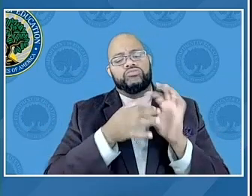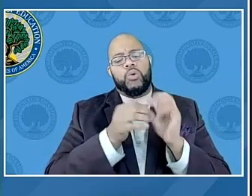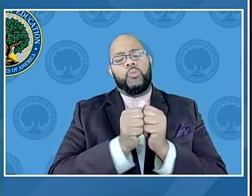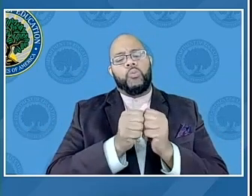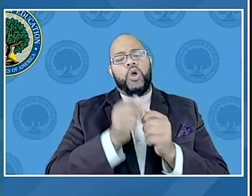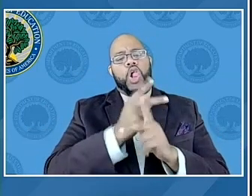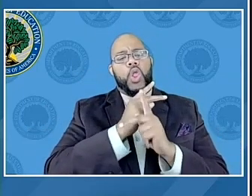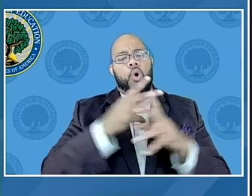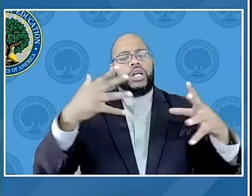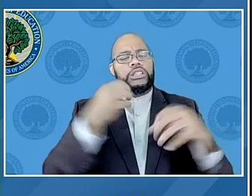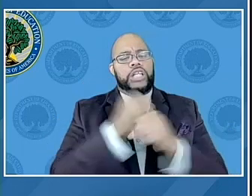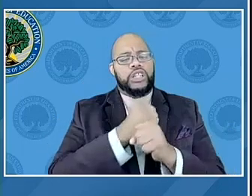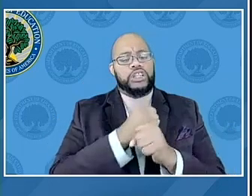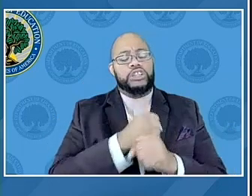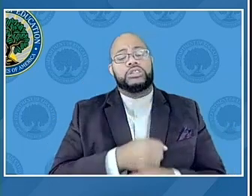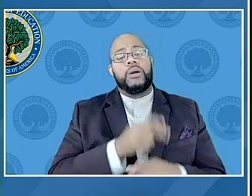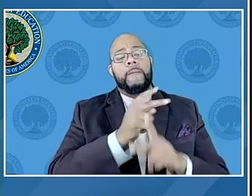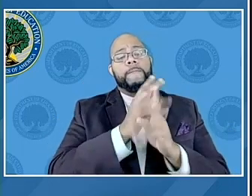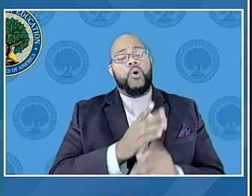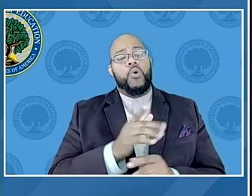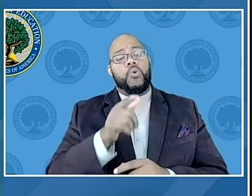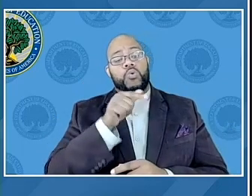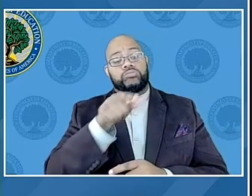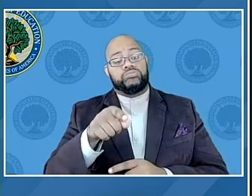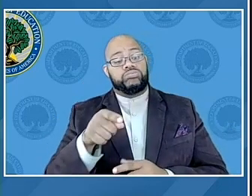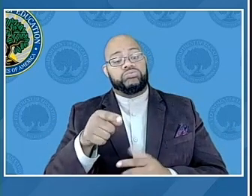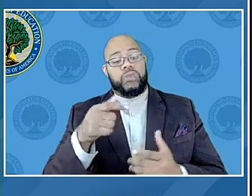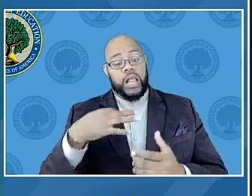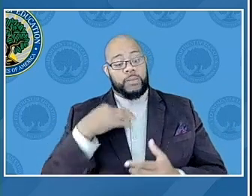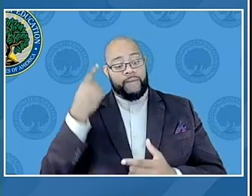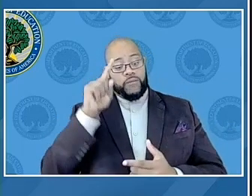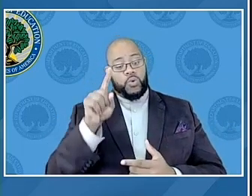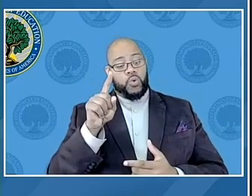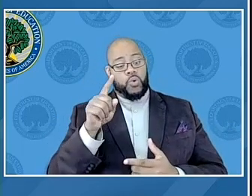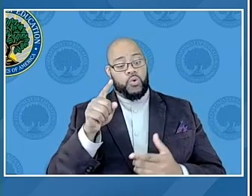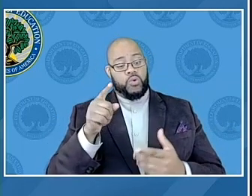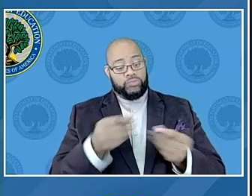where borrowers who would otherwise have been eligible for relief or for better